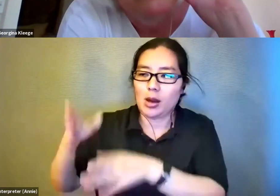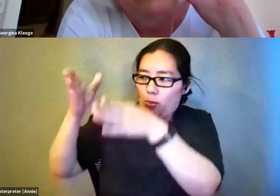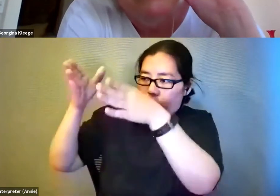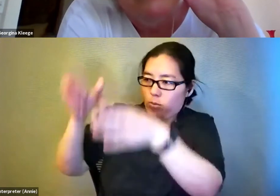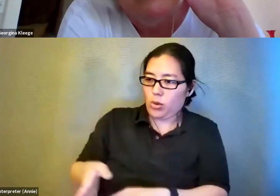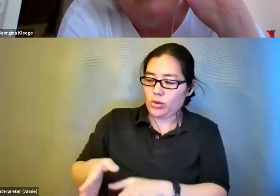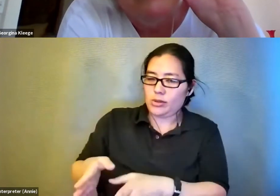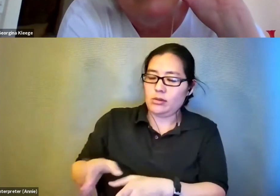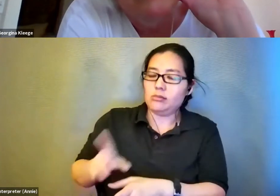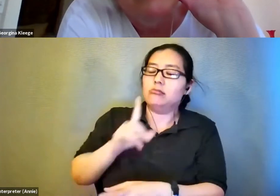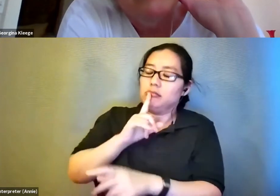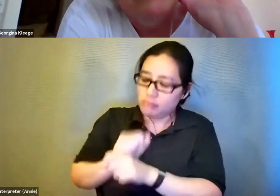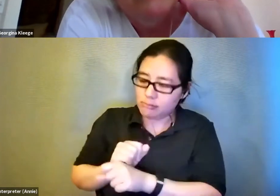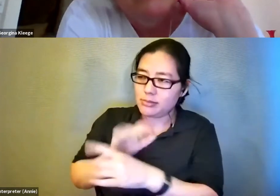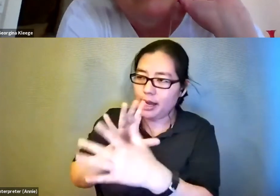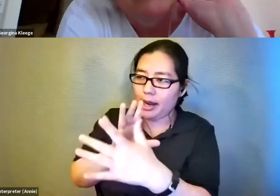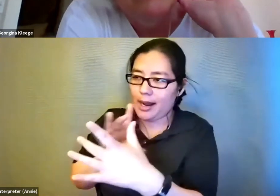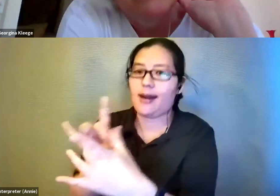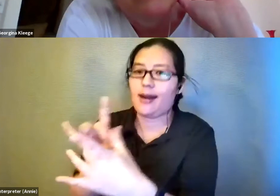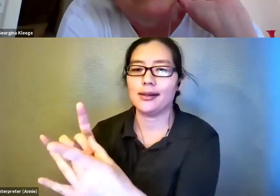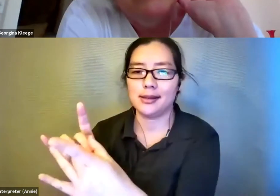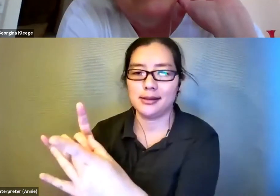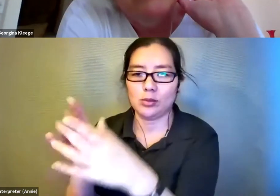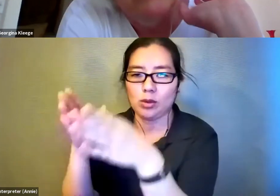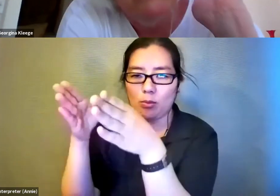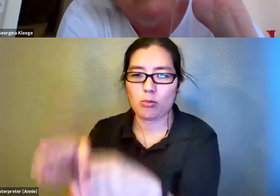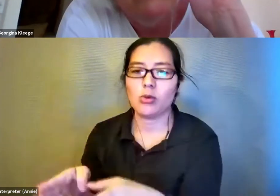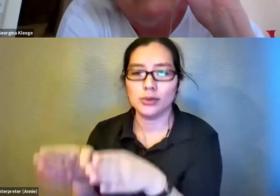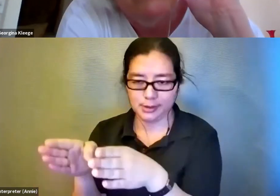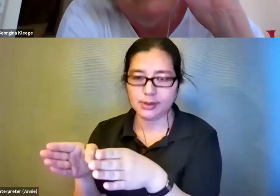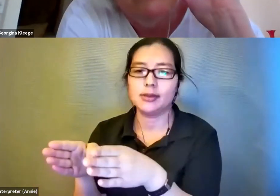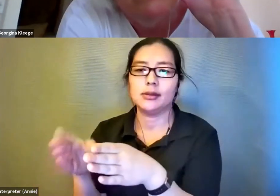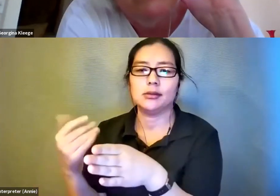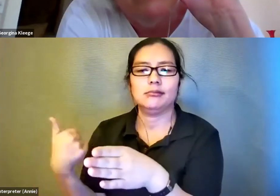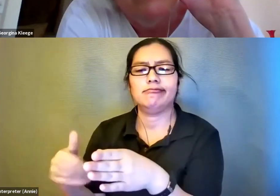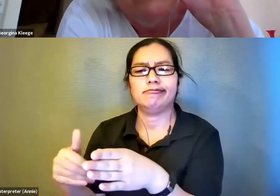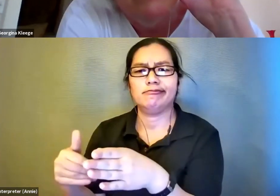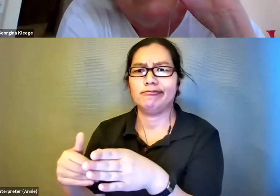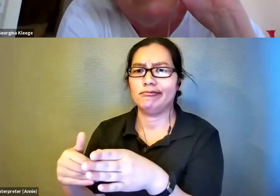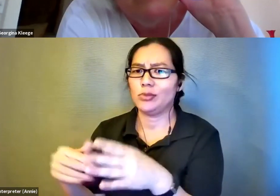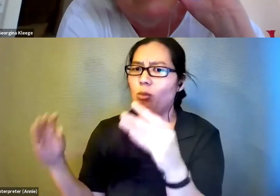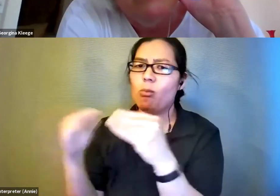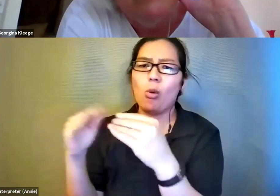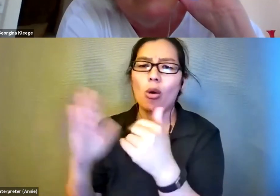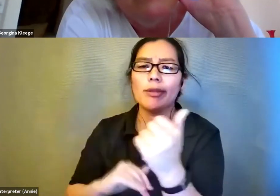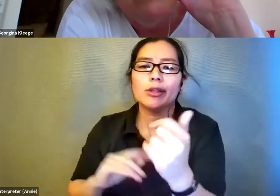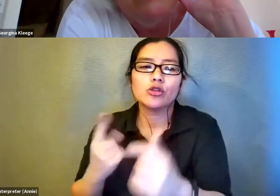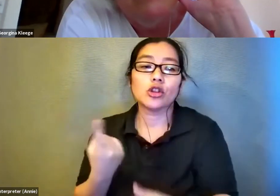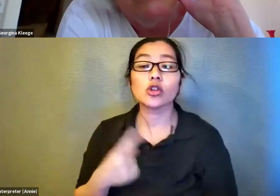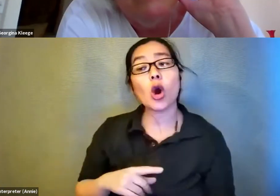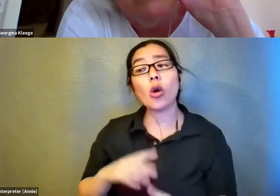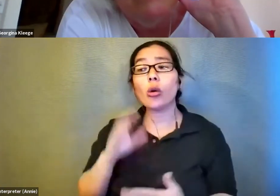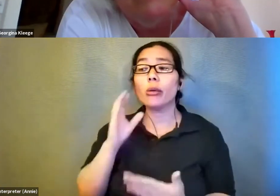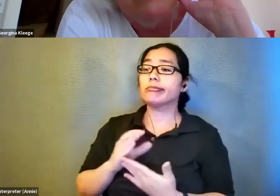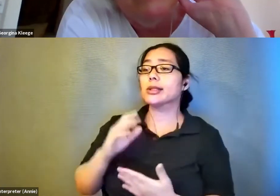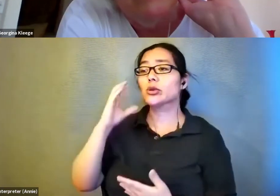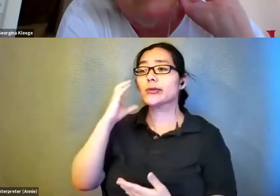connecting with someone. And it was so much more than just that. There